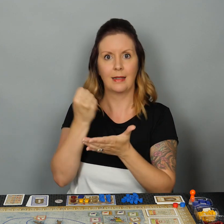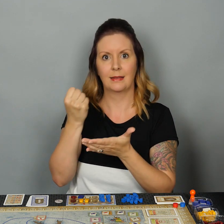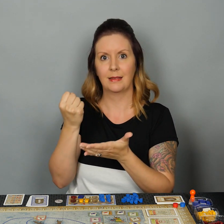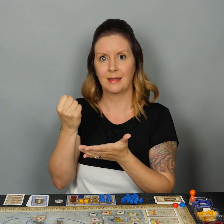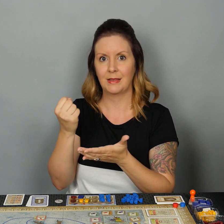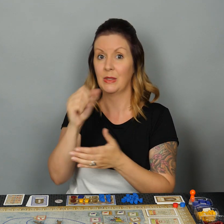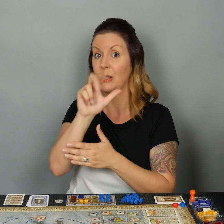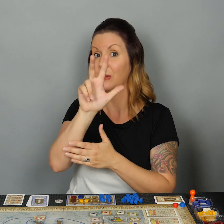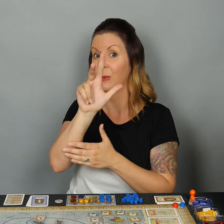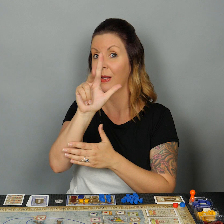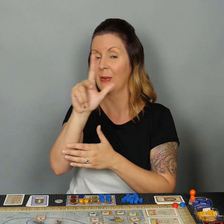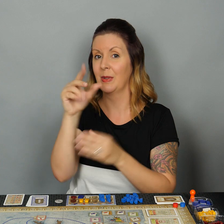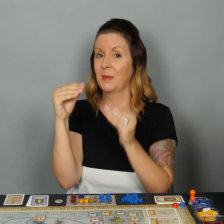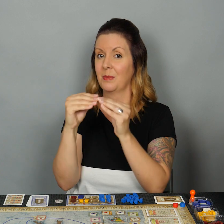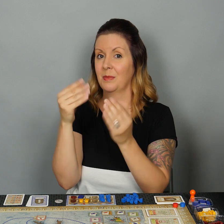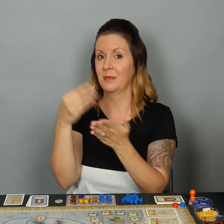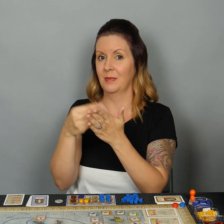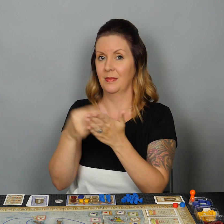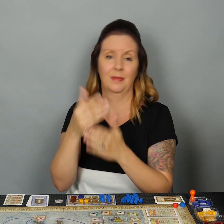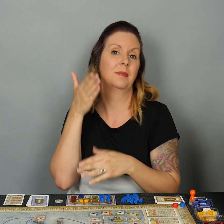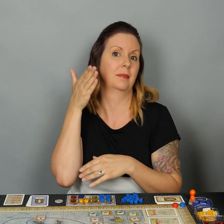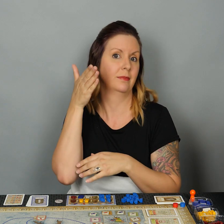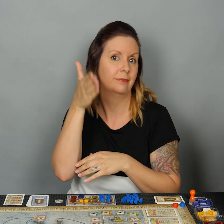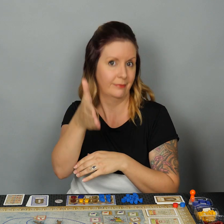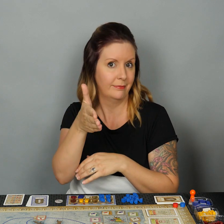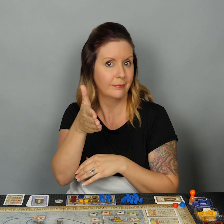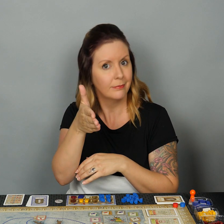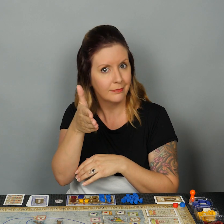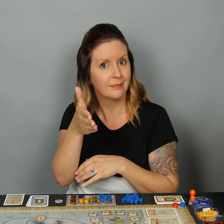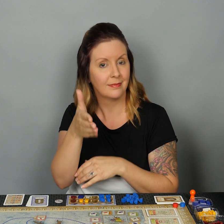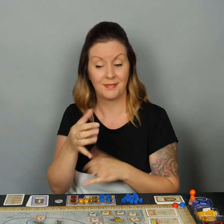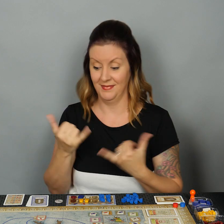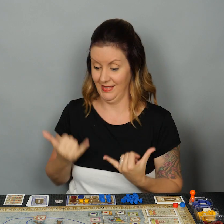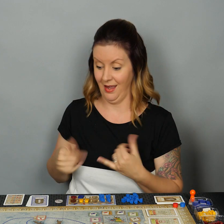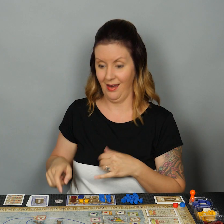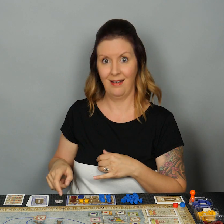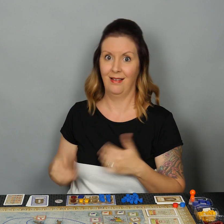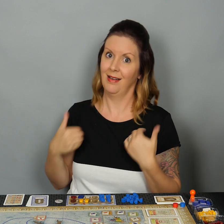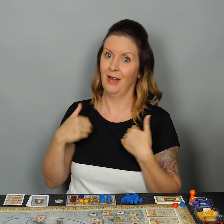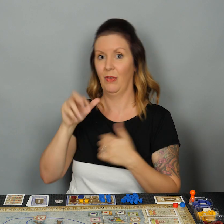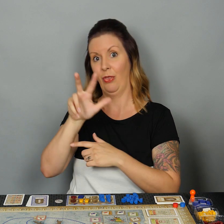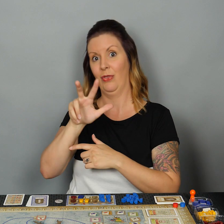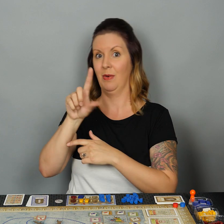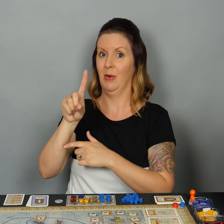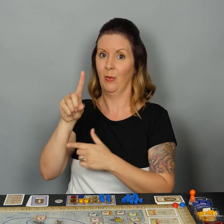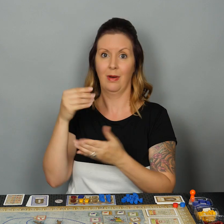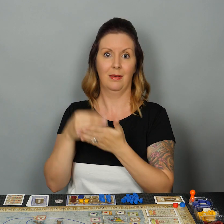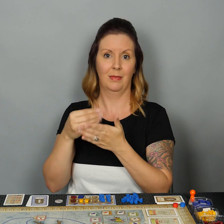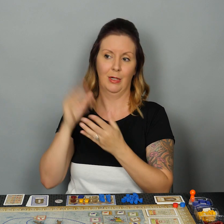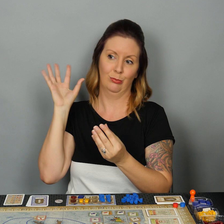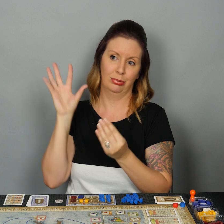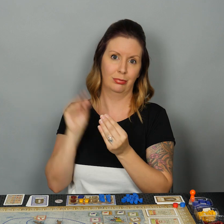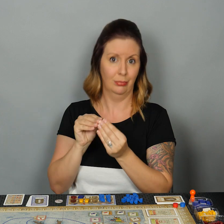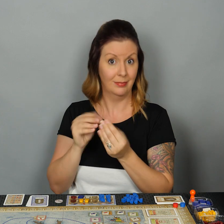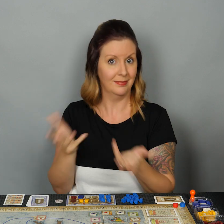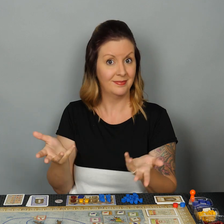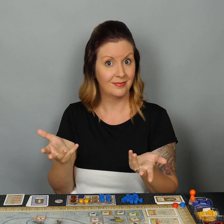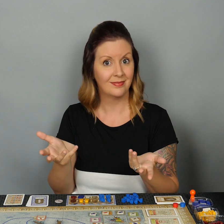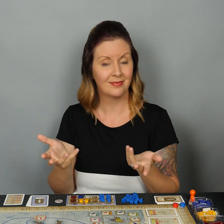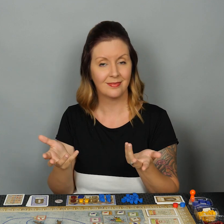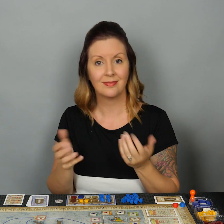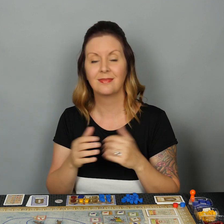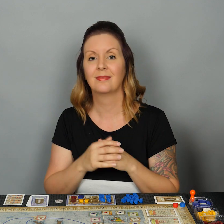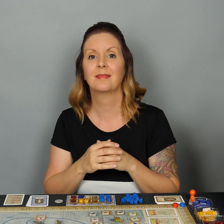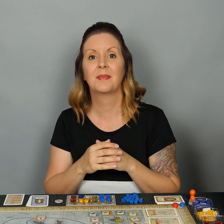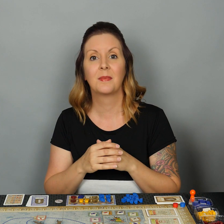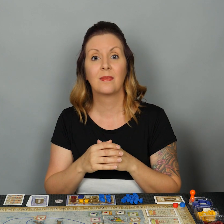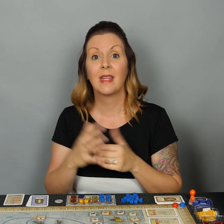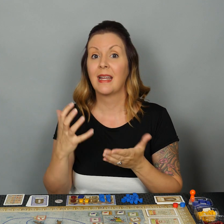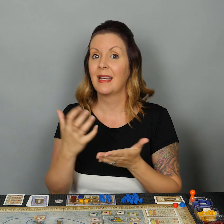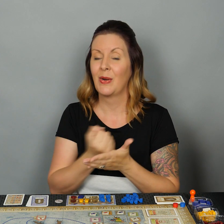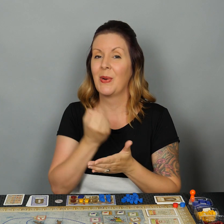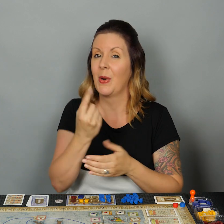then you would get 23 more money for those resources, bringing you to a total of 31 money.